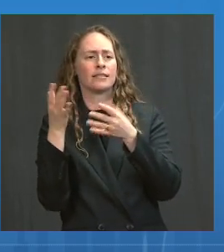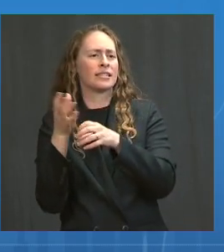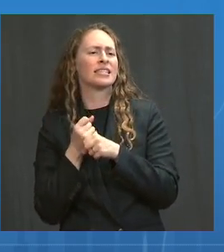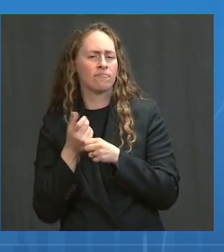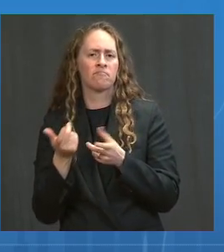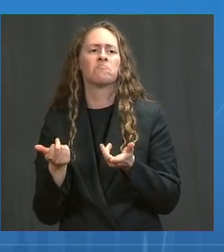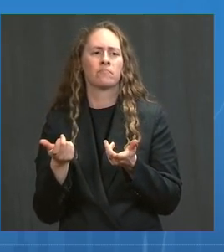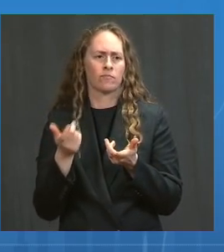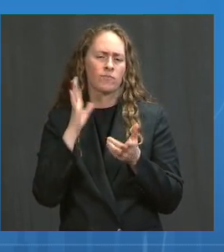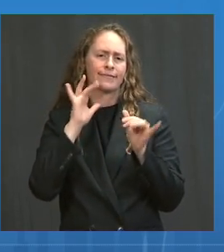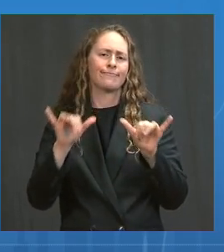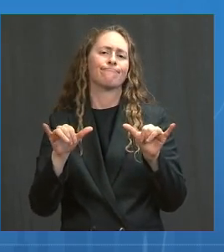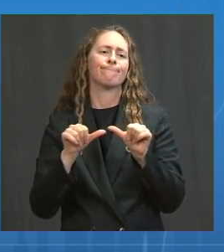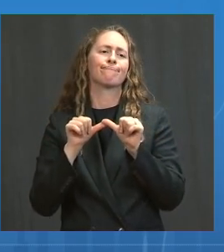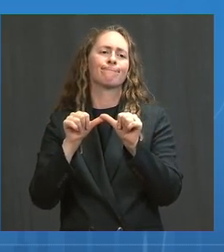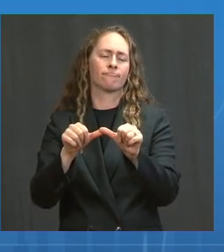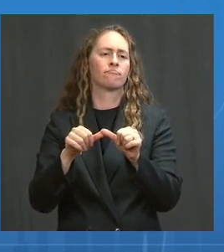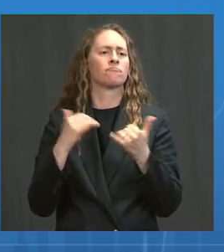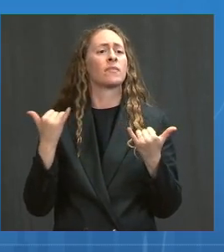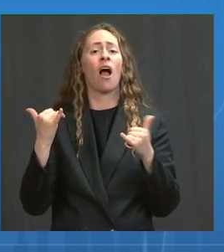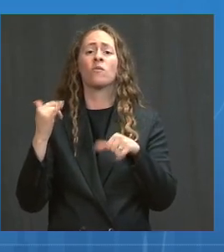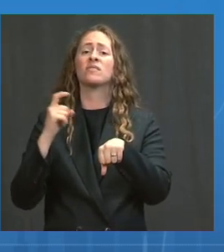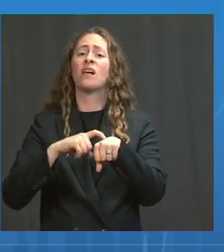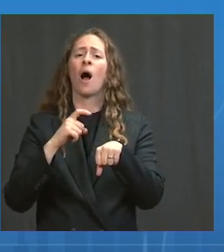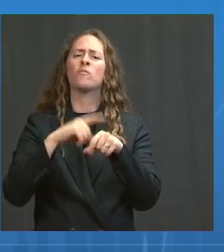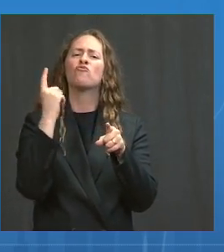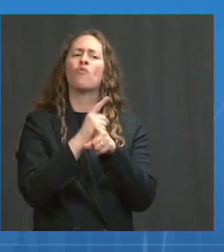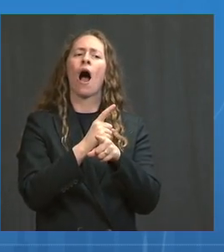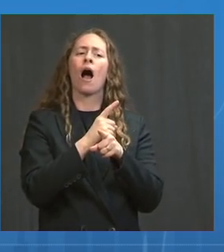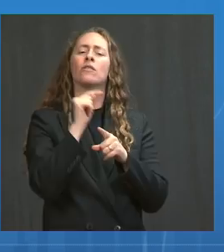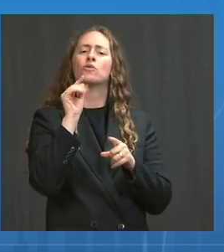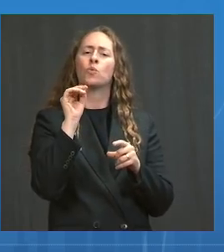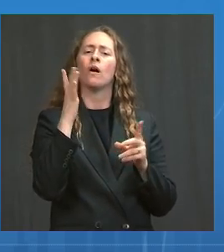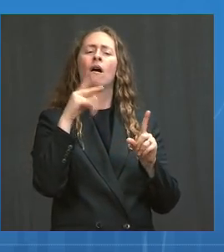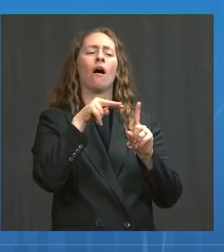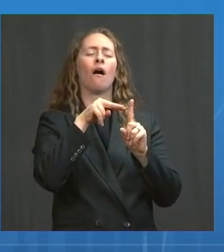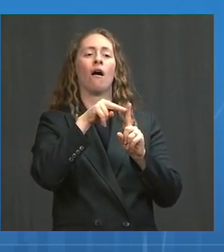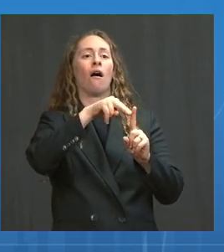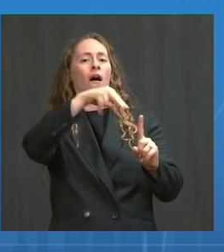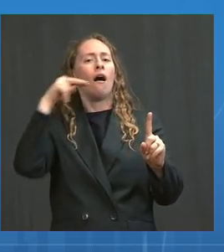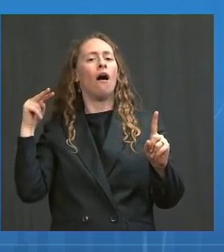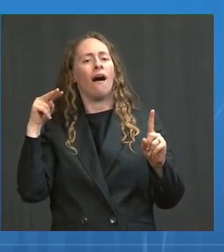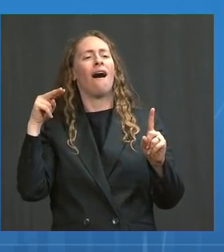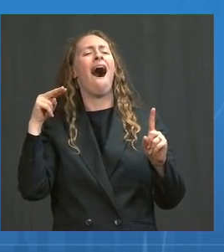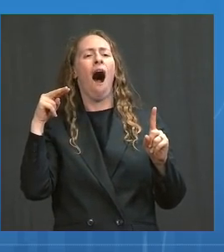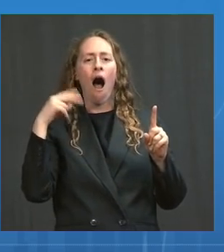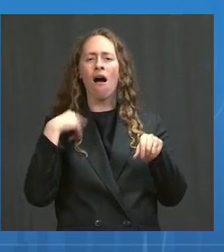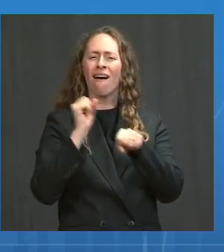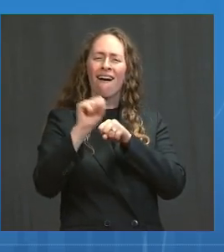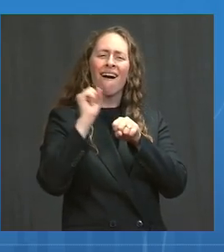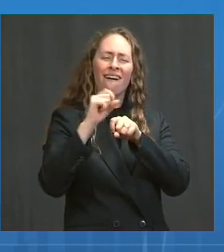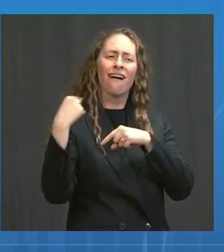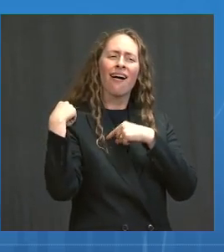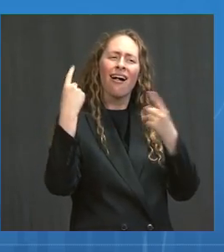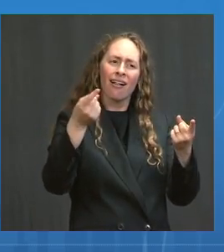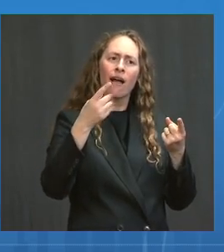it's an appropriate time to step back and celebrate the progress we've made. At the same time, we've got a lot more work to do.